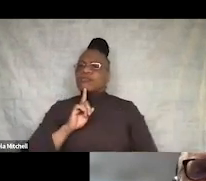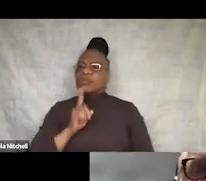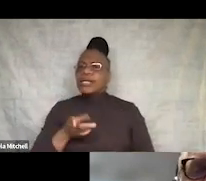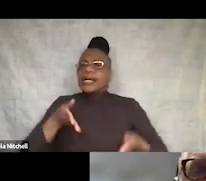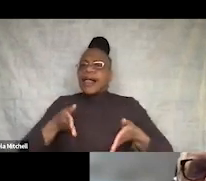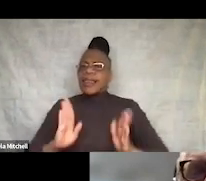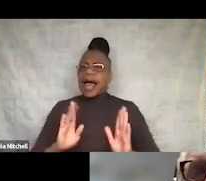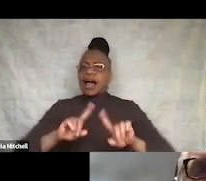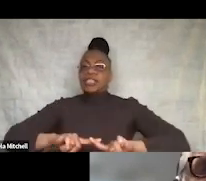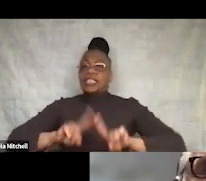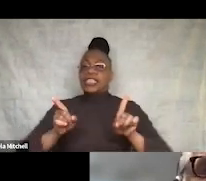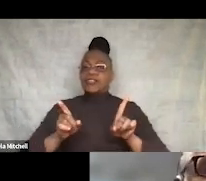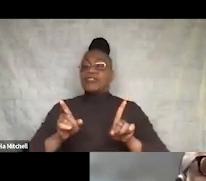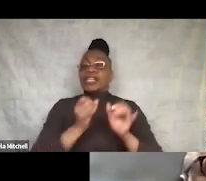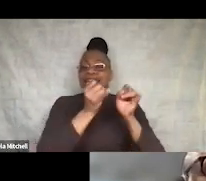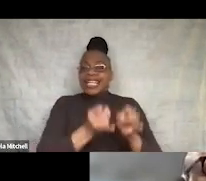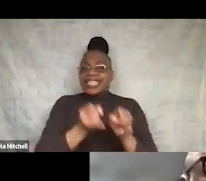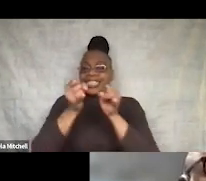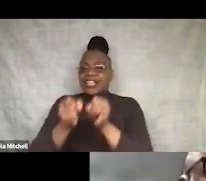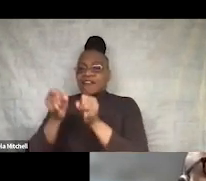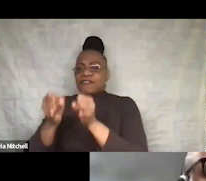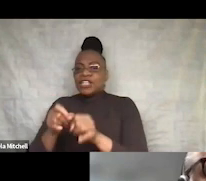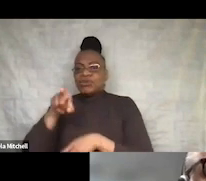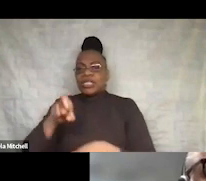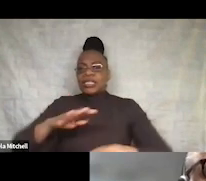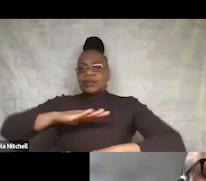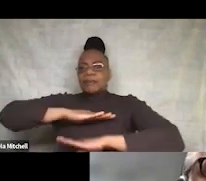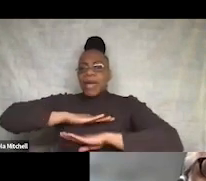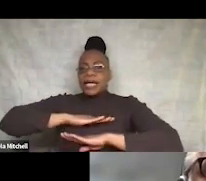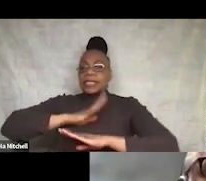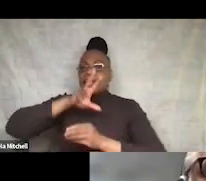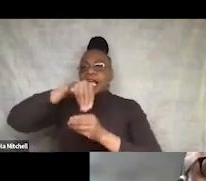different individual needs to be met in different ways, including helping with childcare,